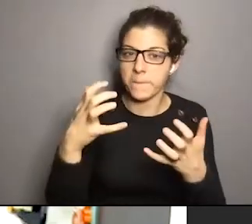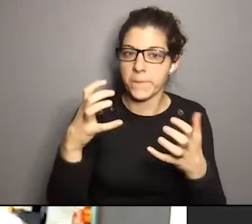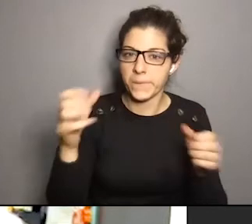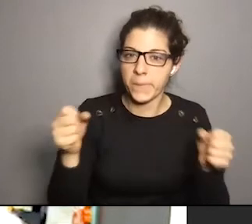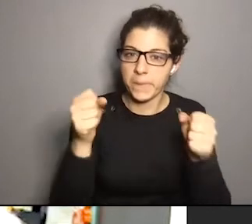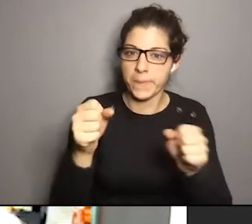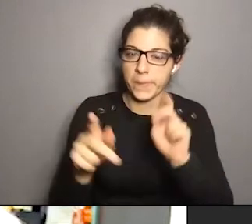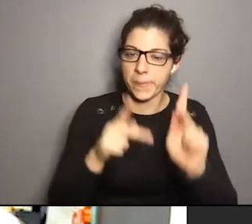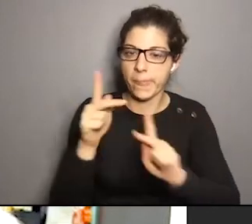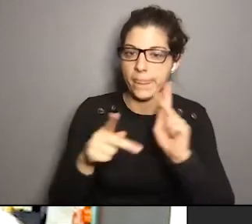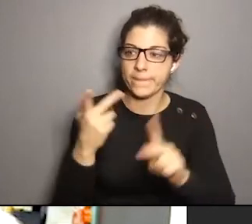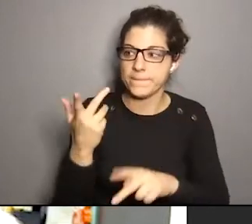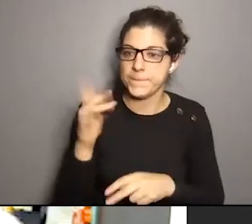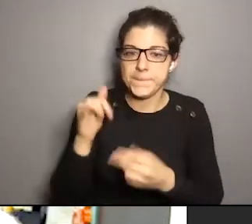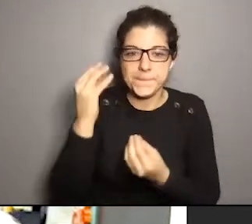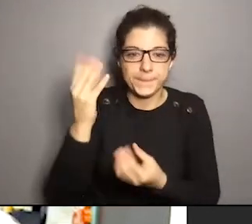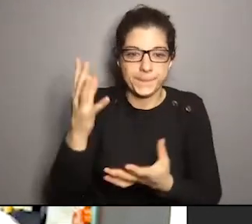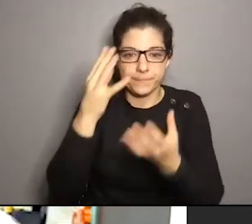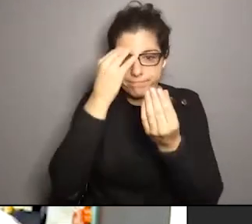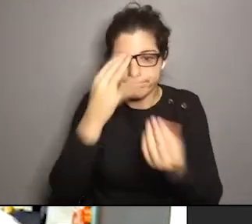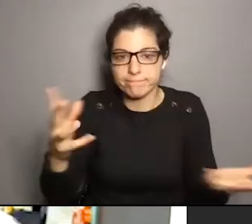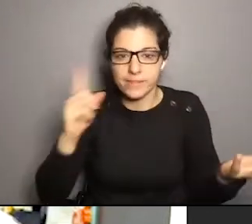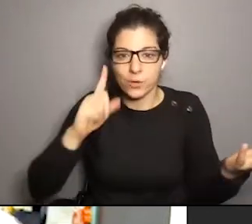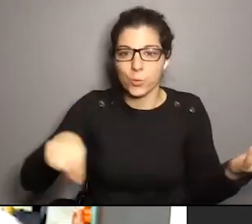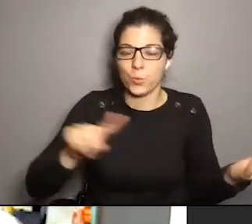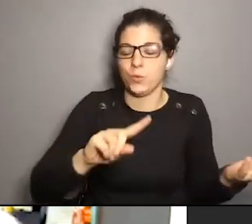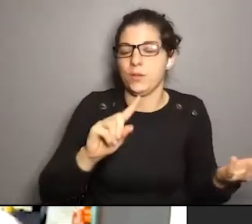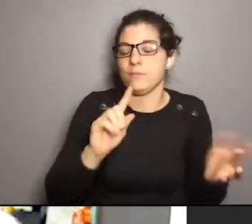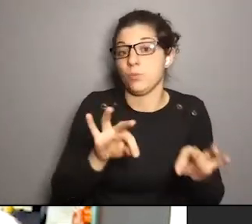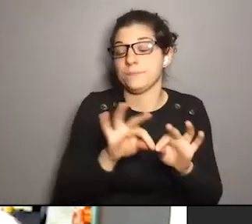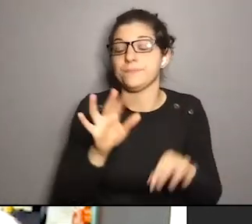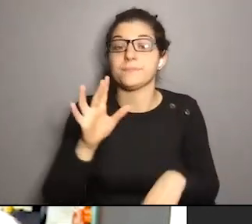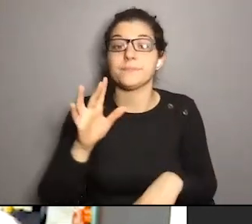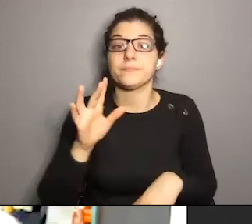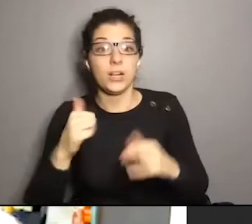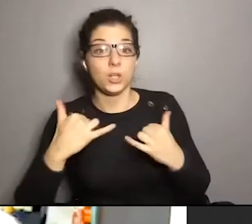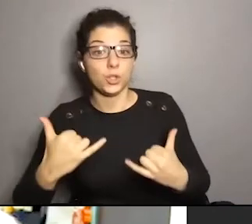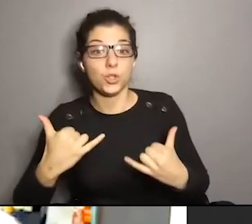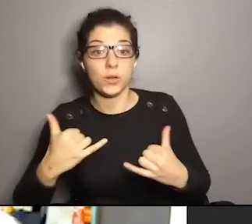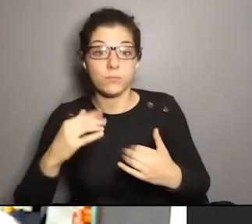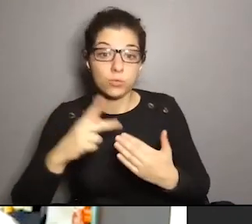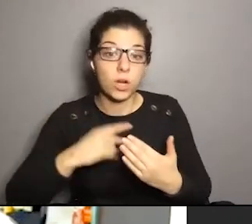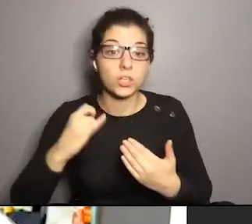so we can get that information out there for you as well. Are there any other current projects or programs that you're working on